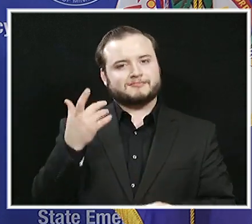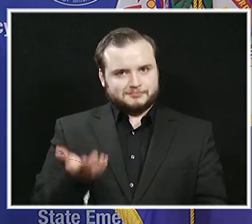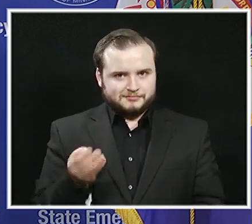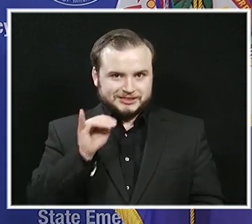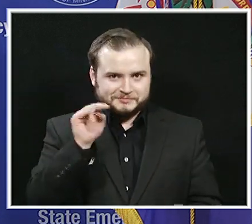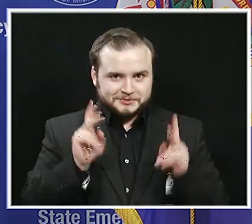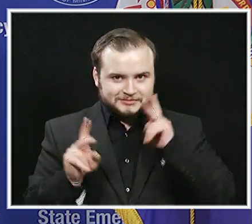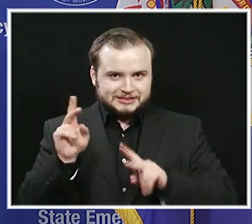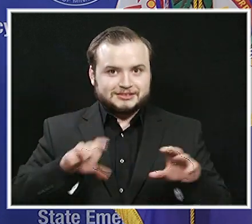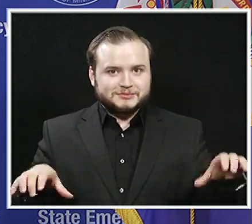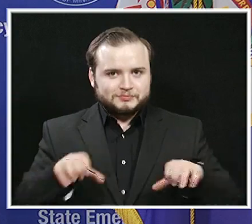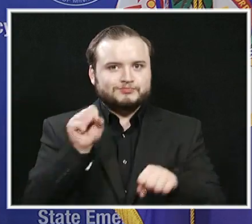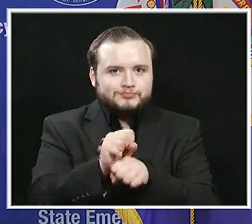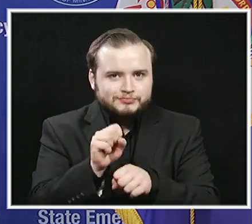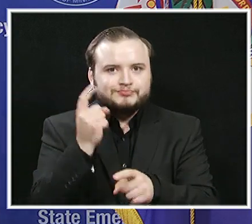And here what I am, with all of my might encouraging